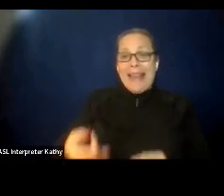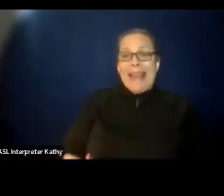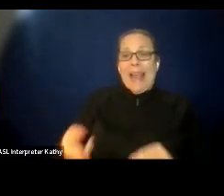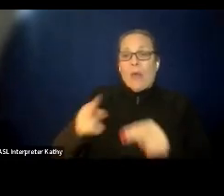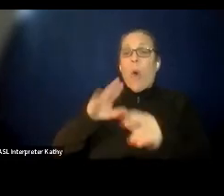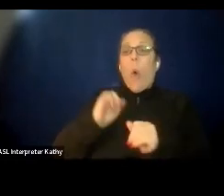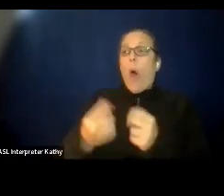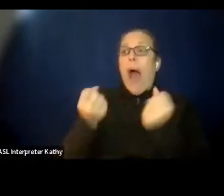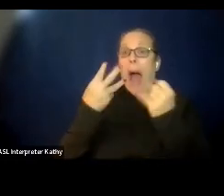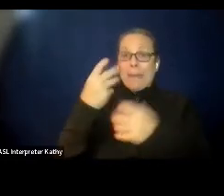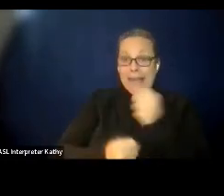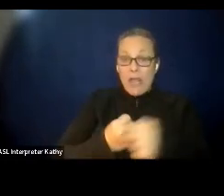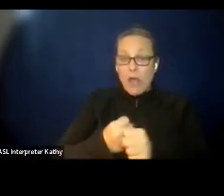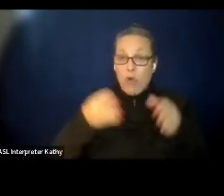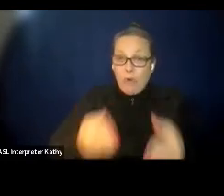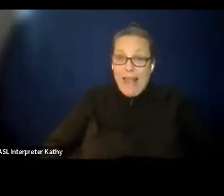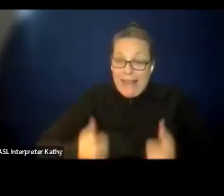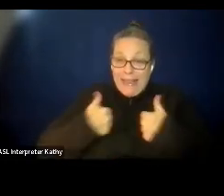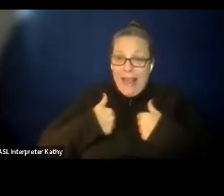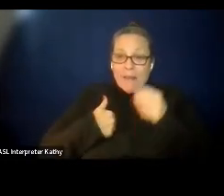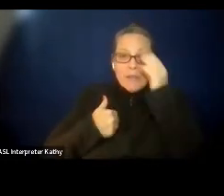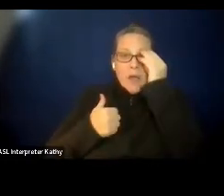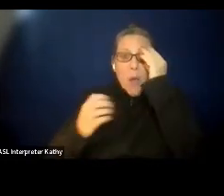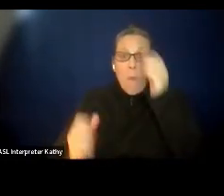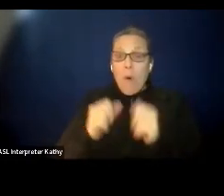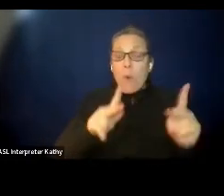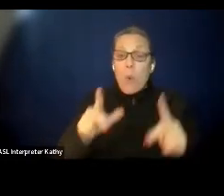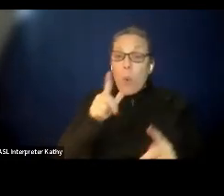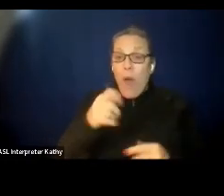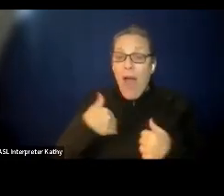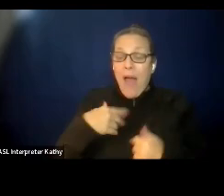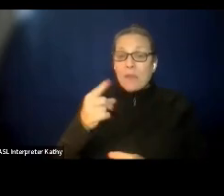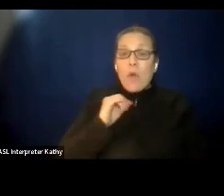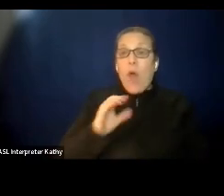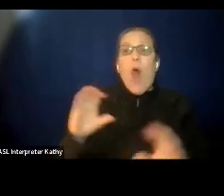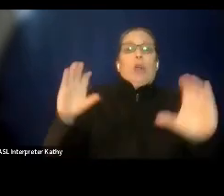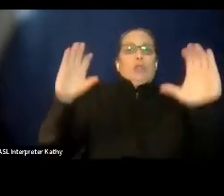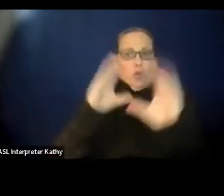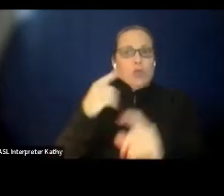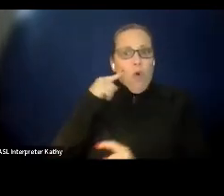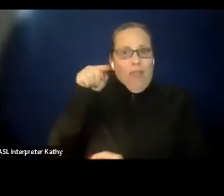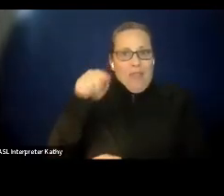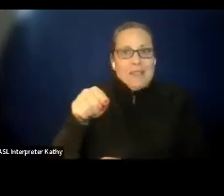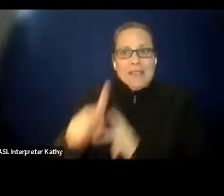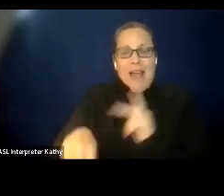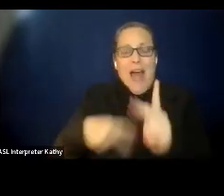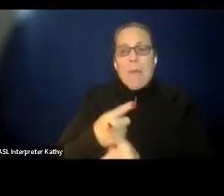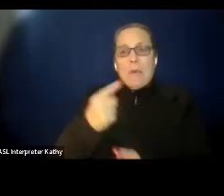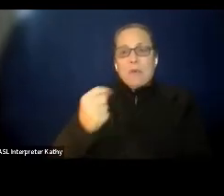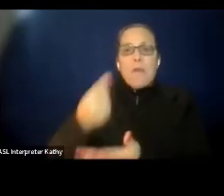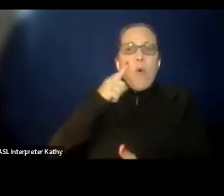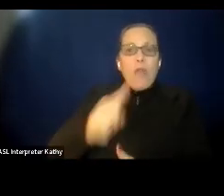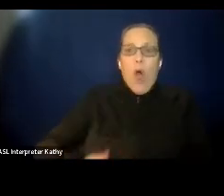disability can greatly increase quality or even quantity of life. And most people with disabilities actively seek